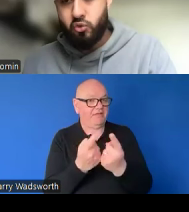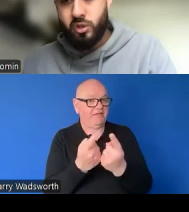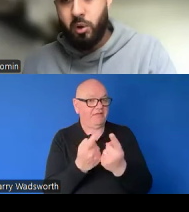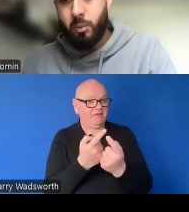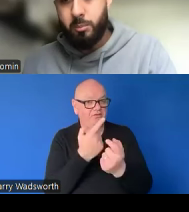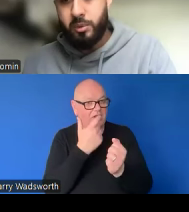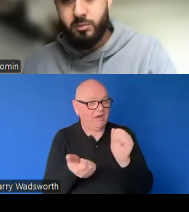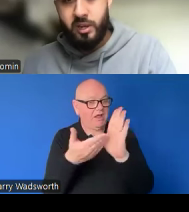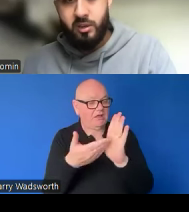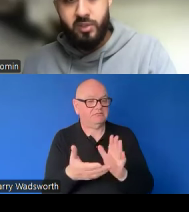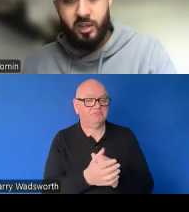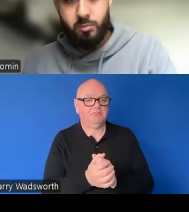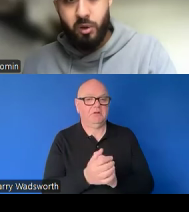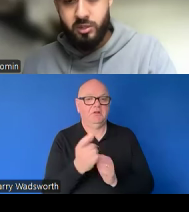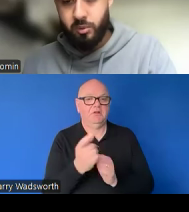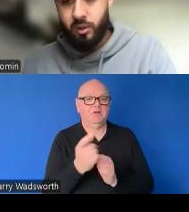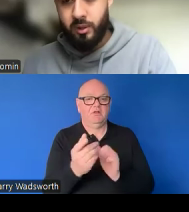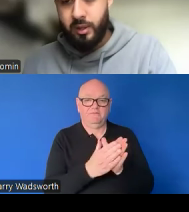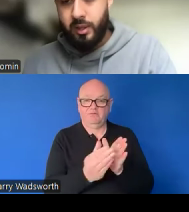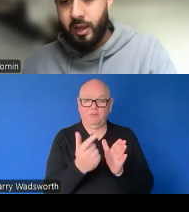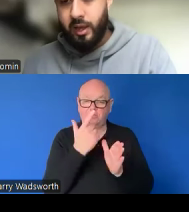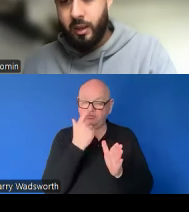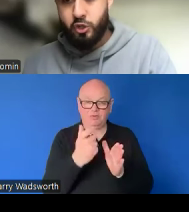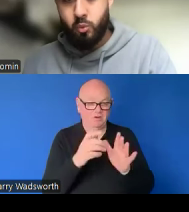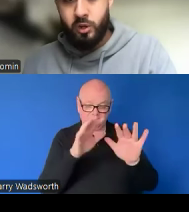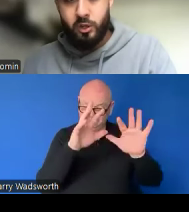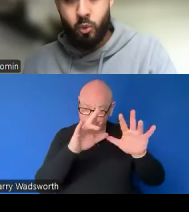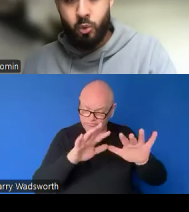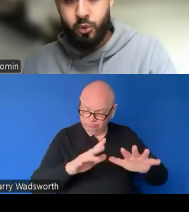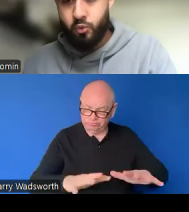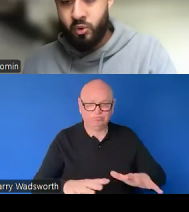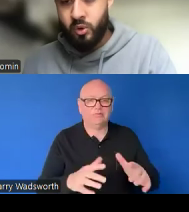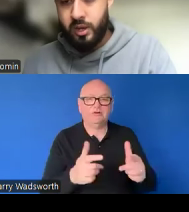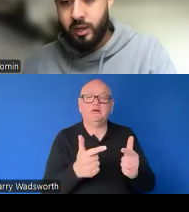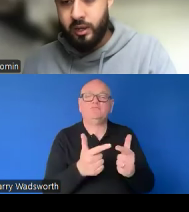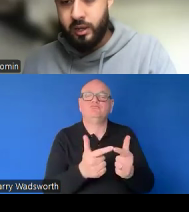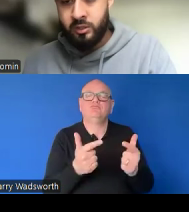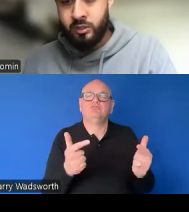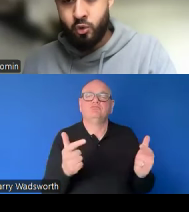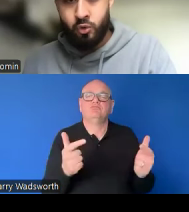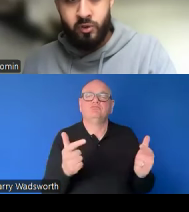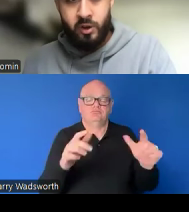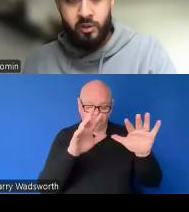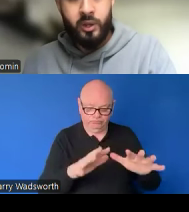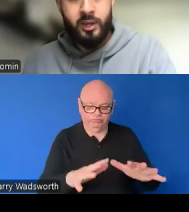You can populate as many of that as possible. I just want to go through and show you very quickly